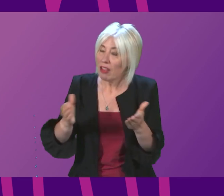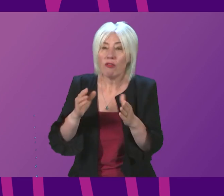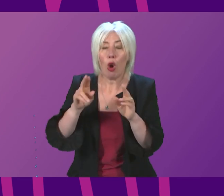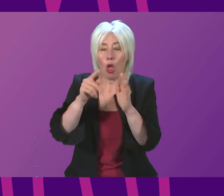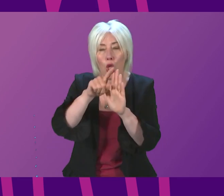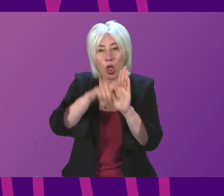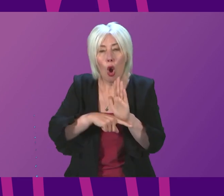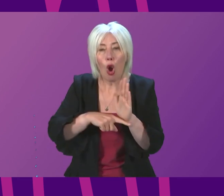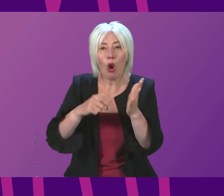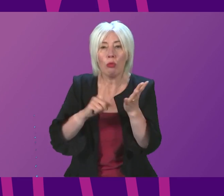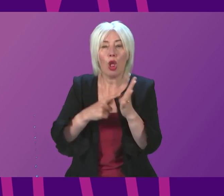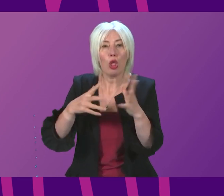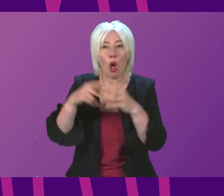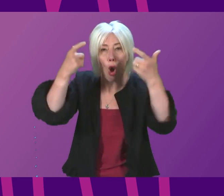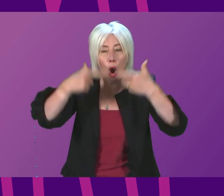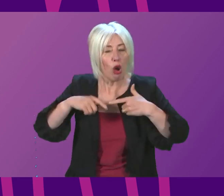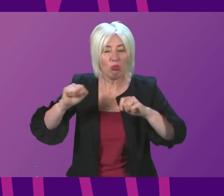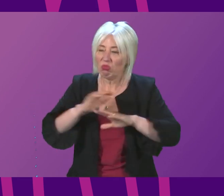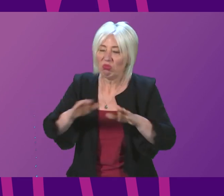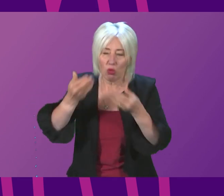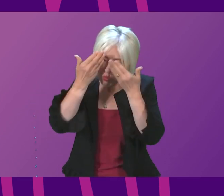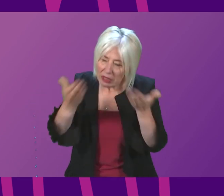law or for the basic norms of our democracy.